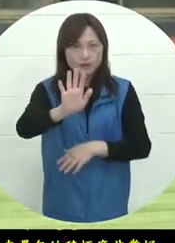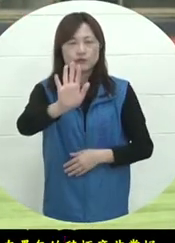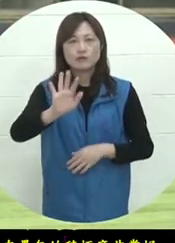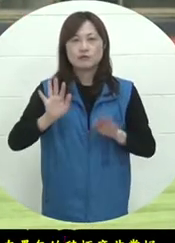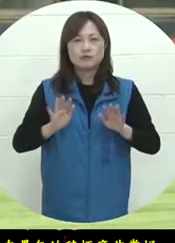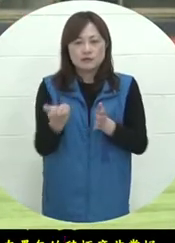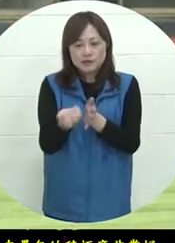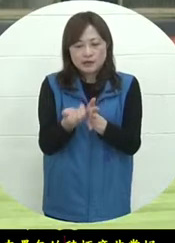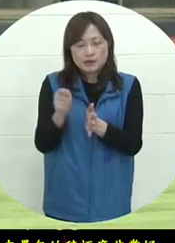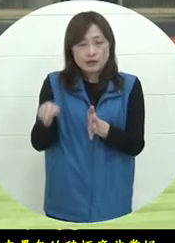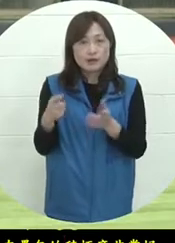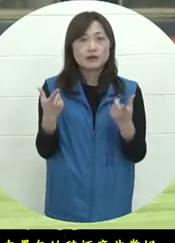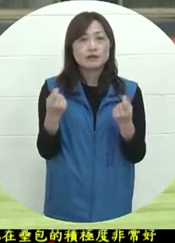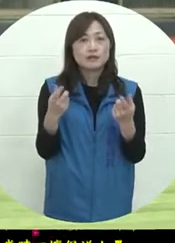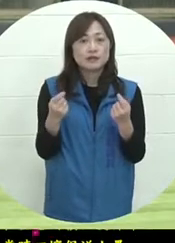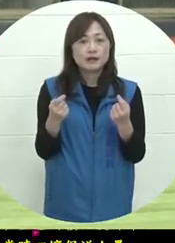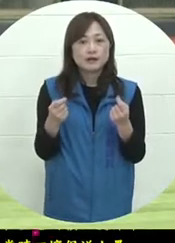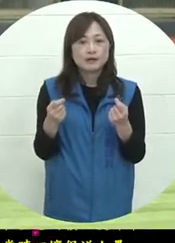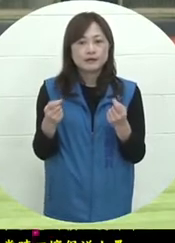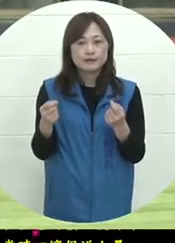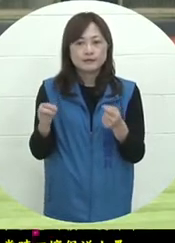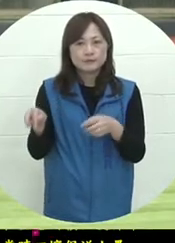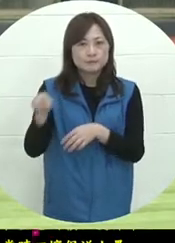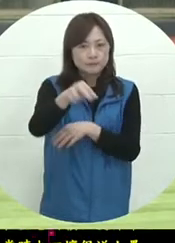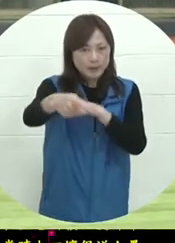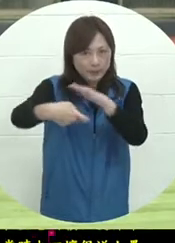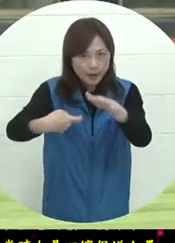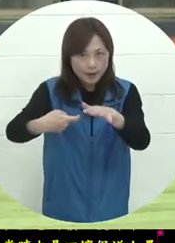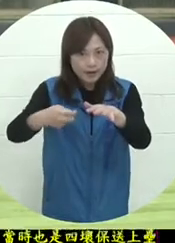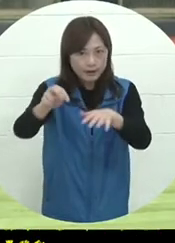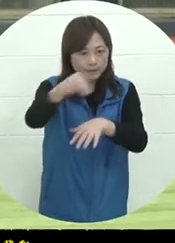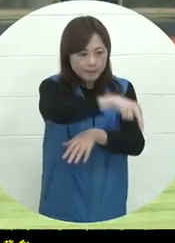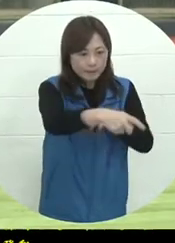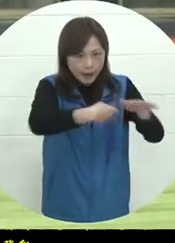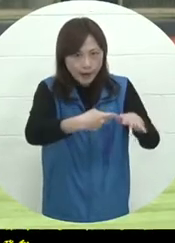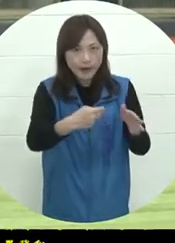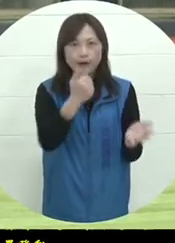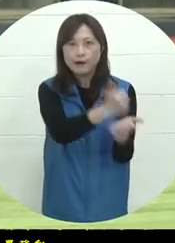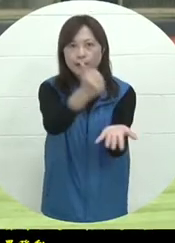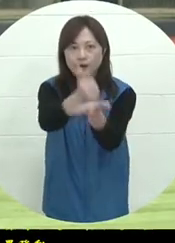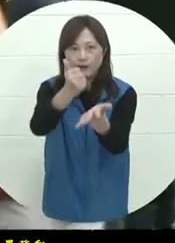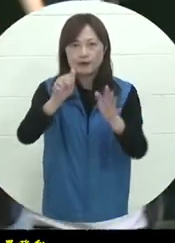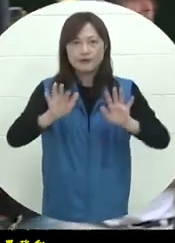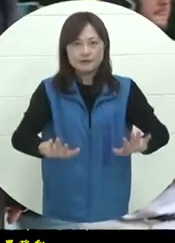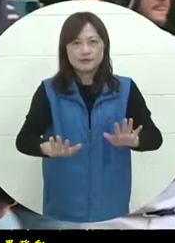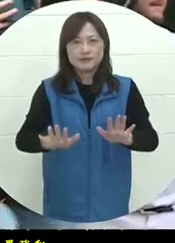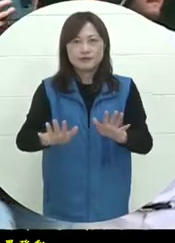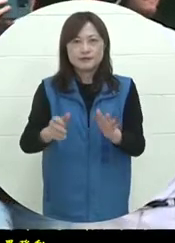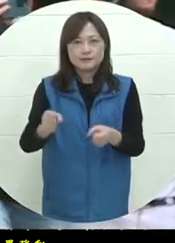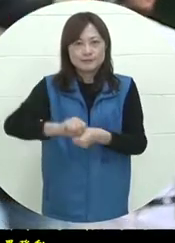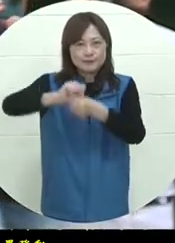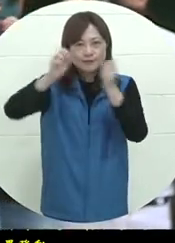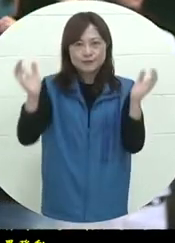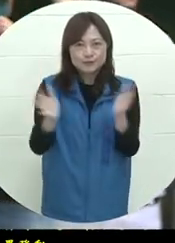included the successful stolen bases. Second base and third base were stolen. Today I have accumulated three stolen bases successfully.